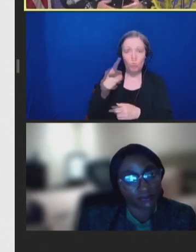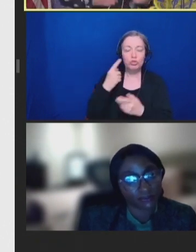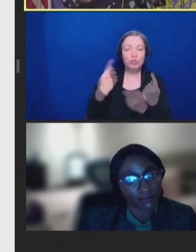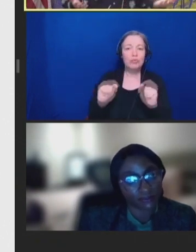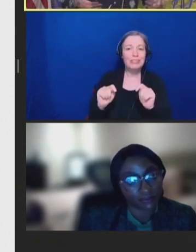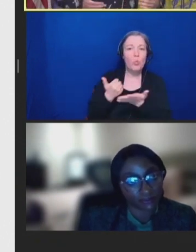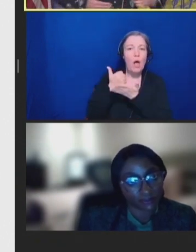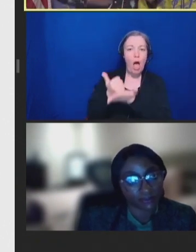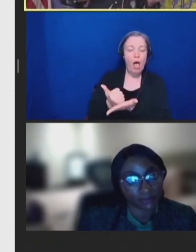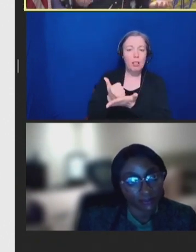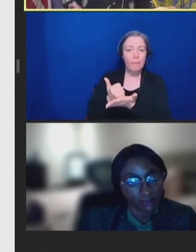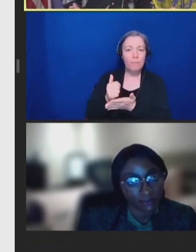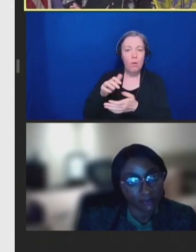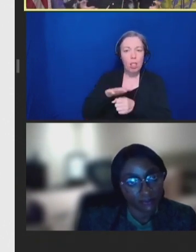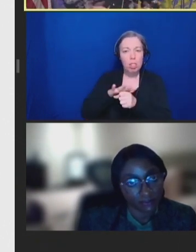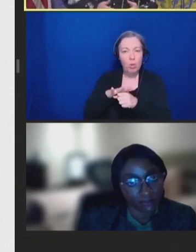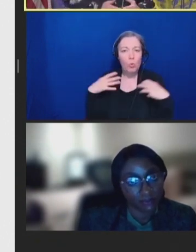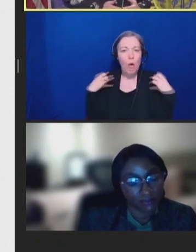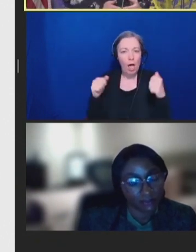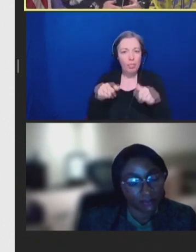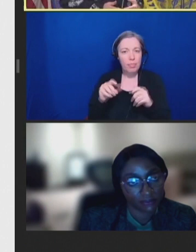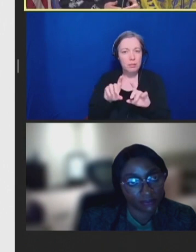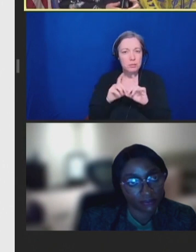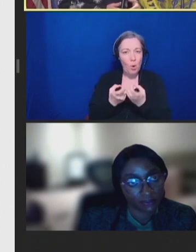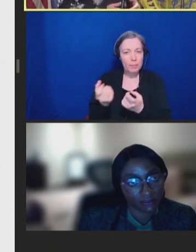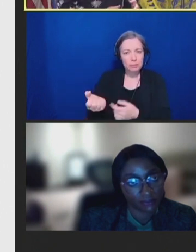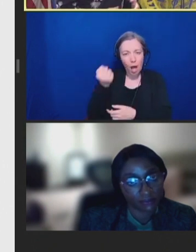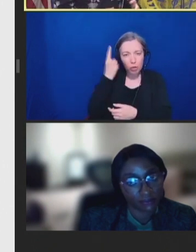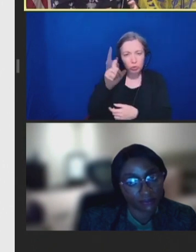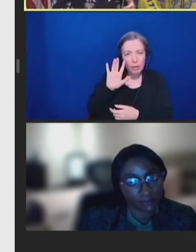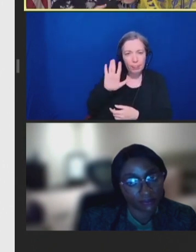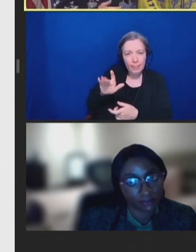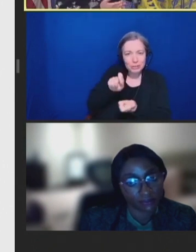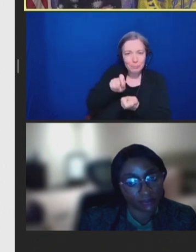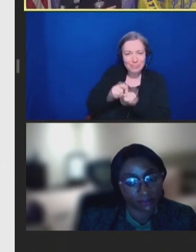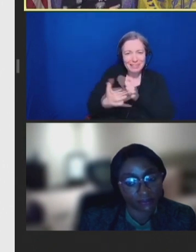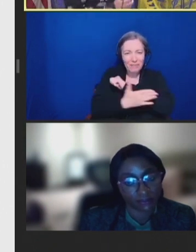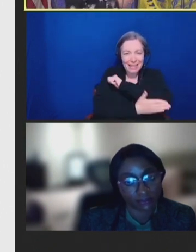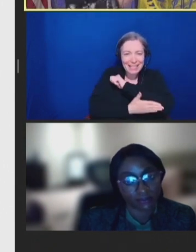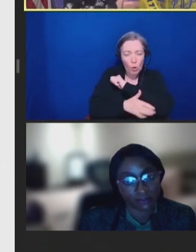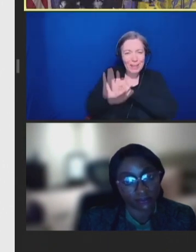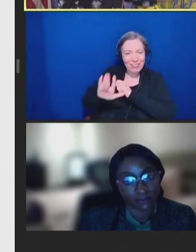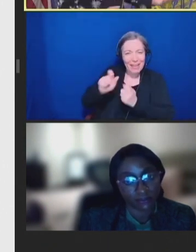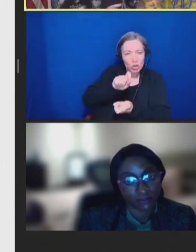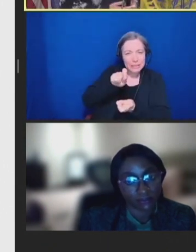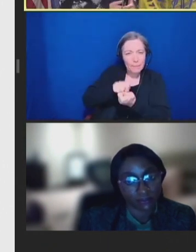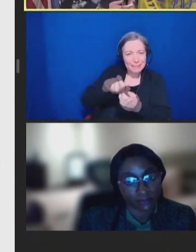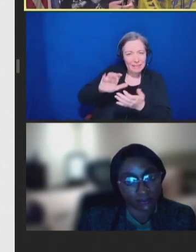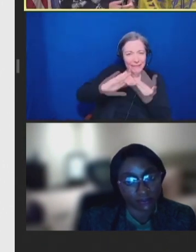county or city looks like. And so, we've done this on a bigger scale with CDC. And